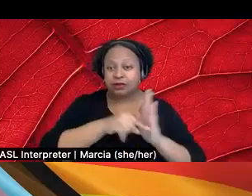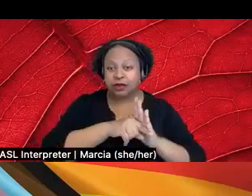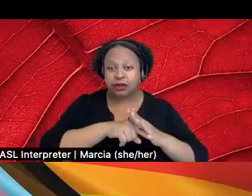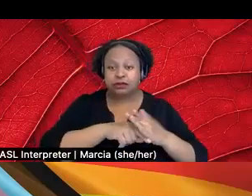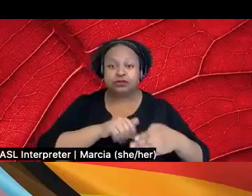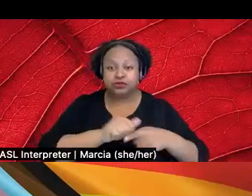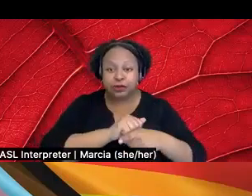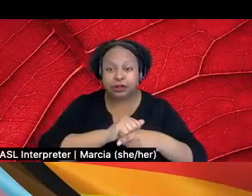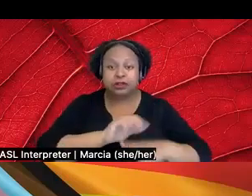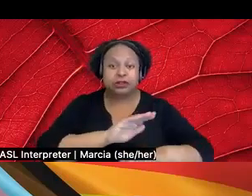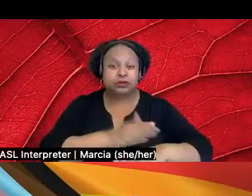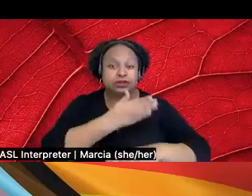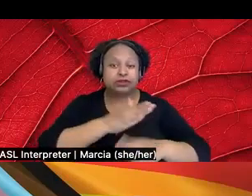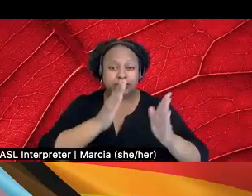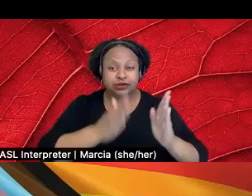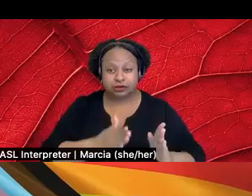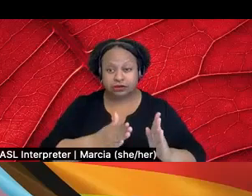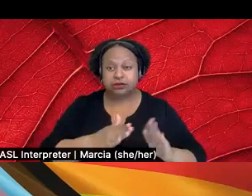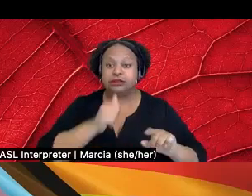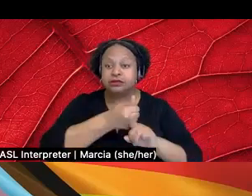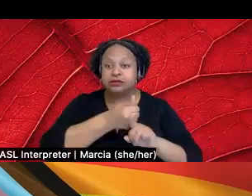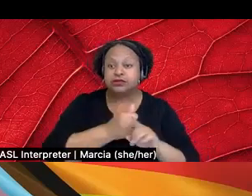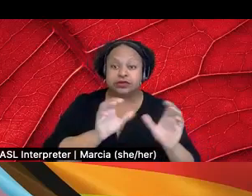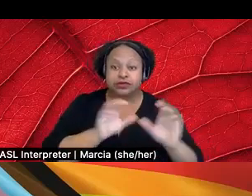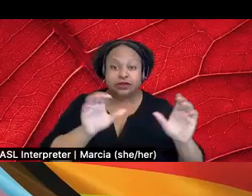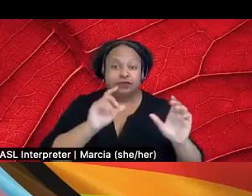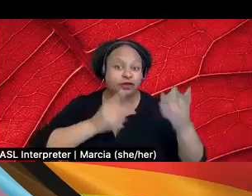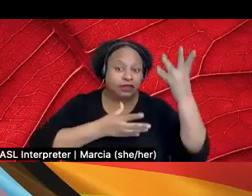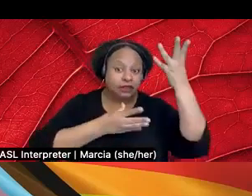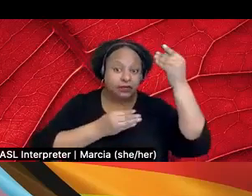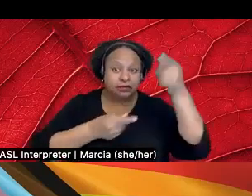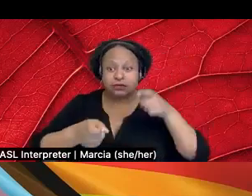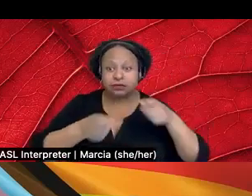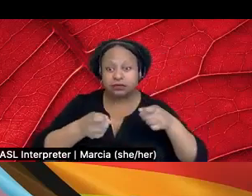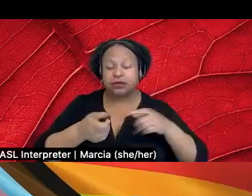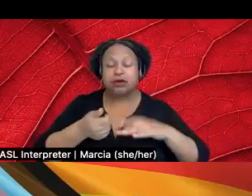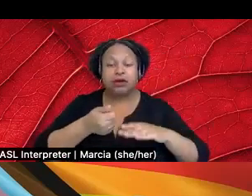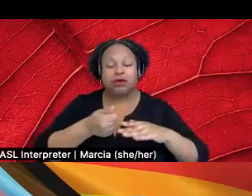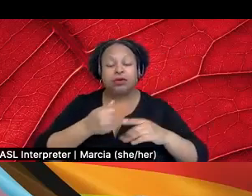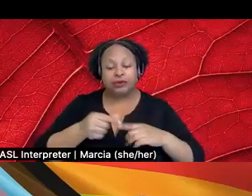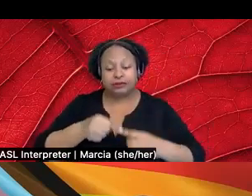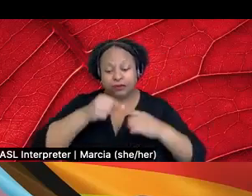having a certificate in information management with a specialty in information architecture.